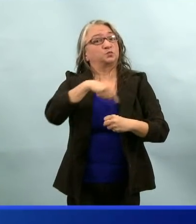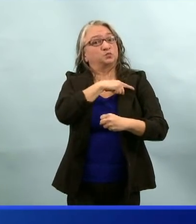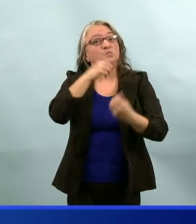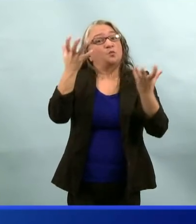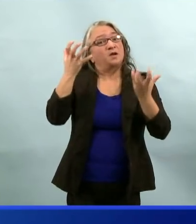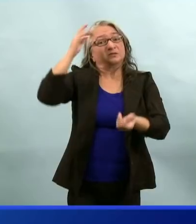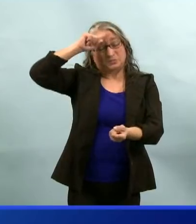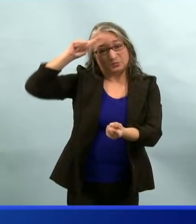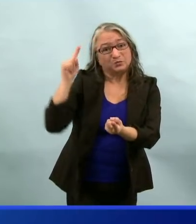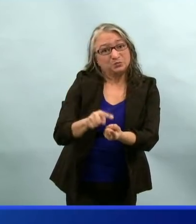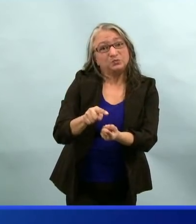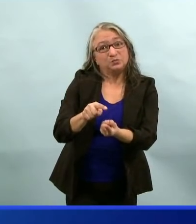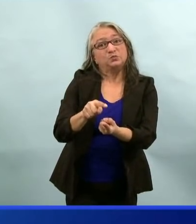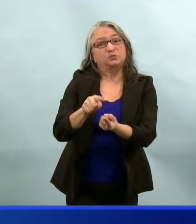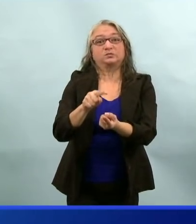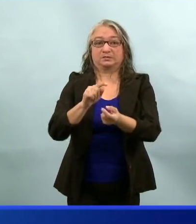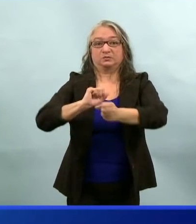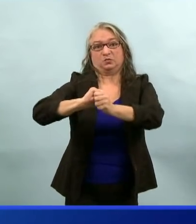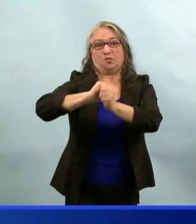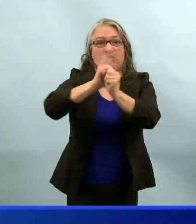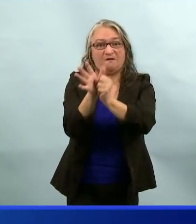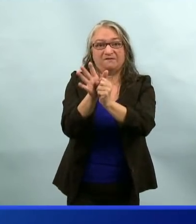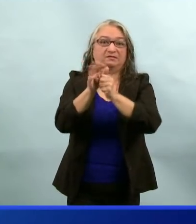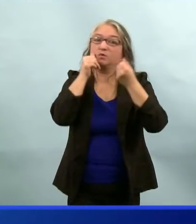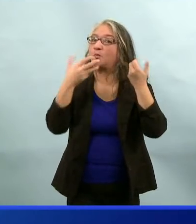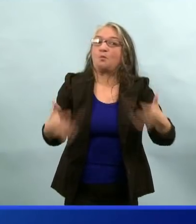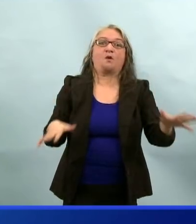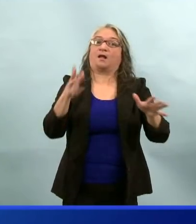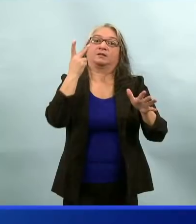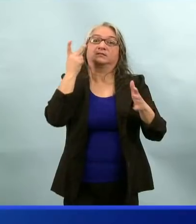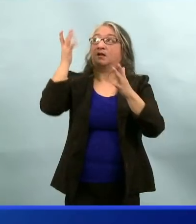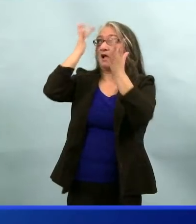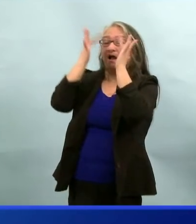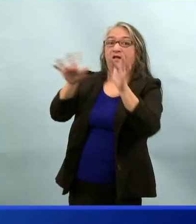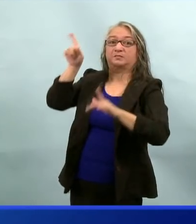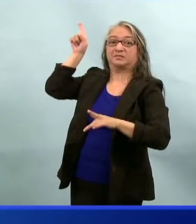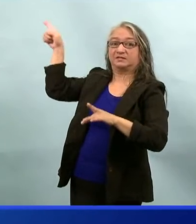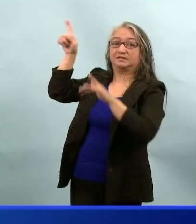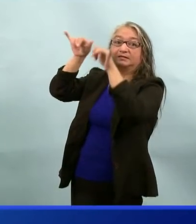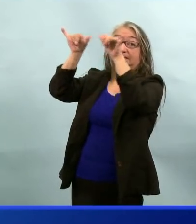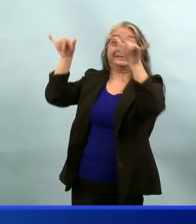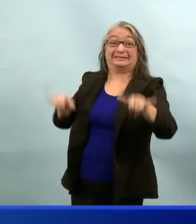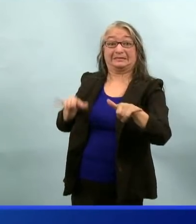system we need to continue to work together just a little bit longer to slow the spread of the virus